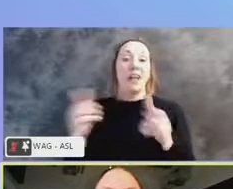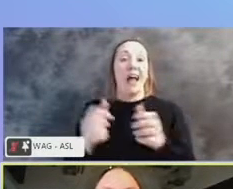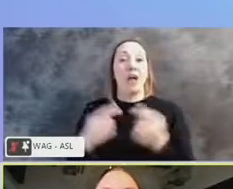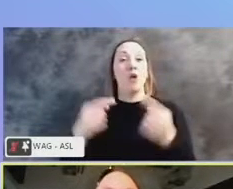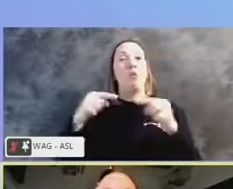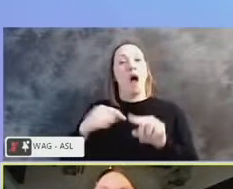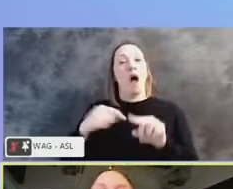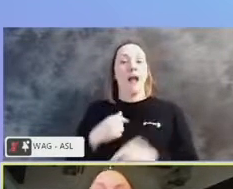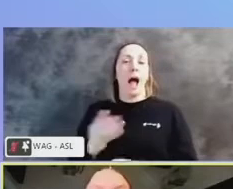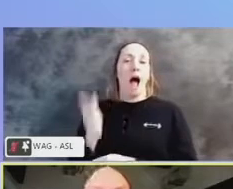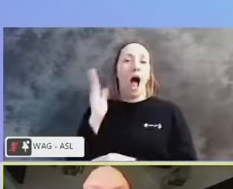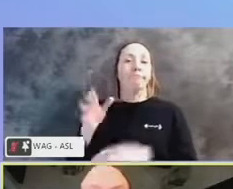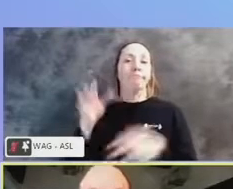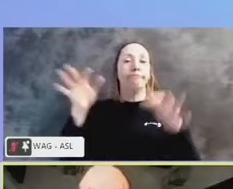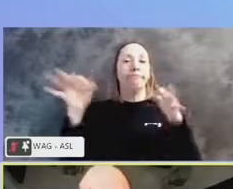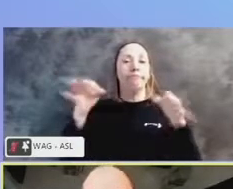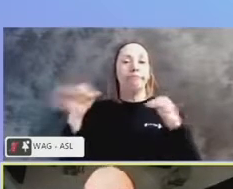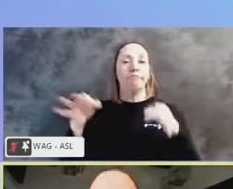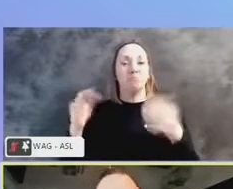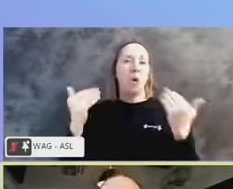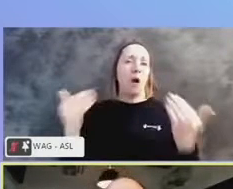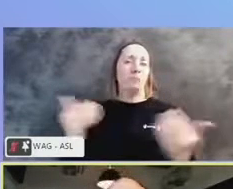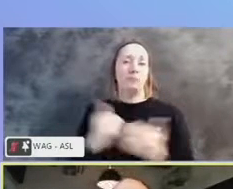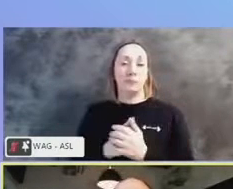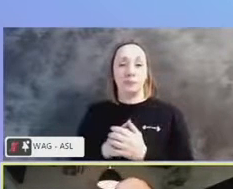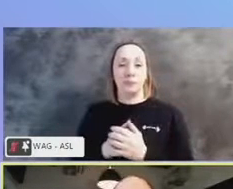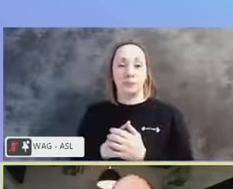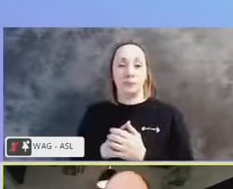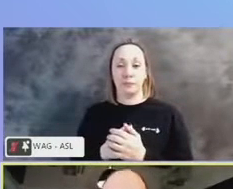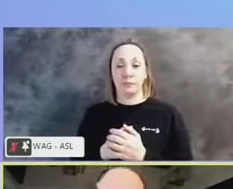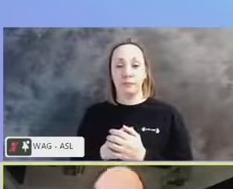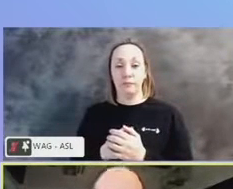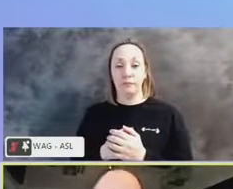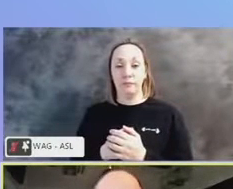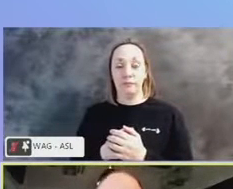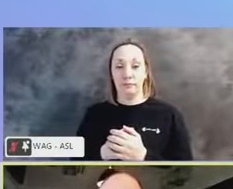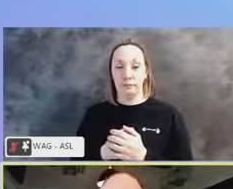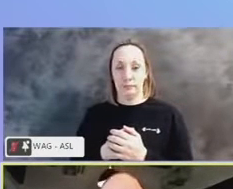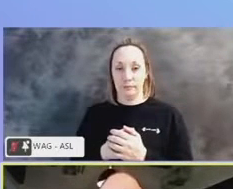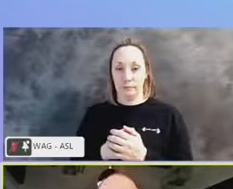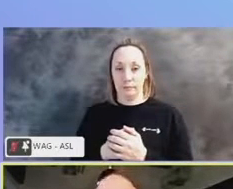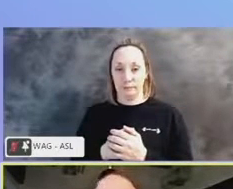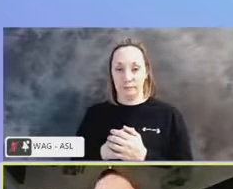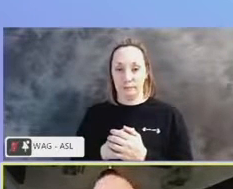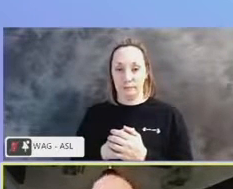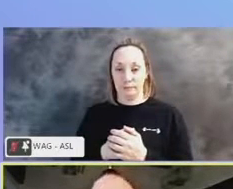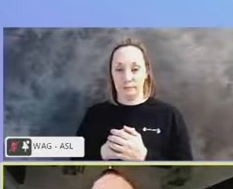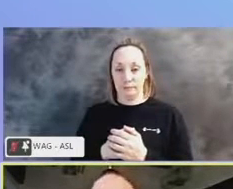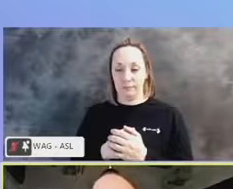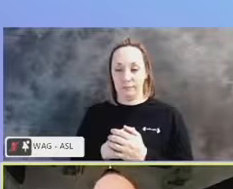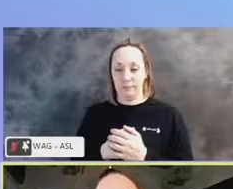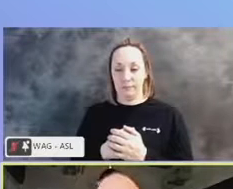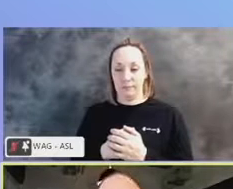you what it looks broadly speaking but like here if you wanna play with that as I'm going through this, you will